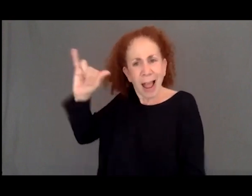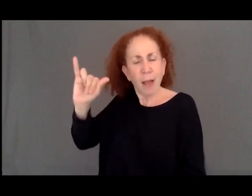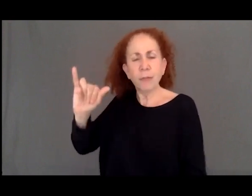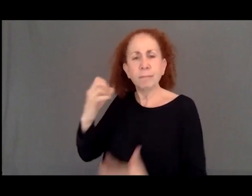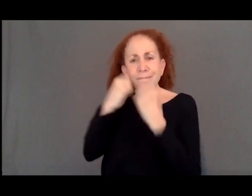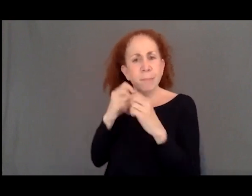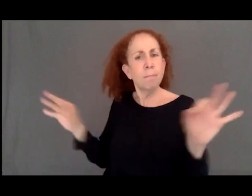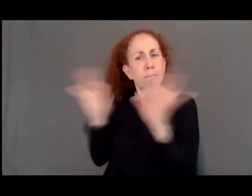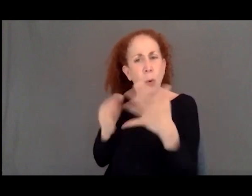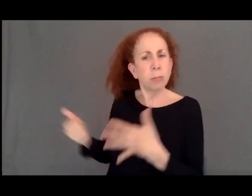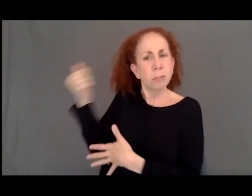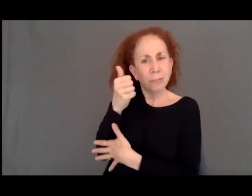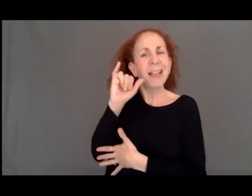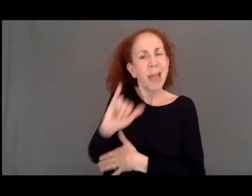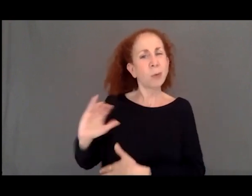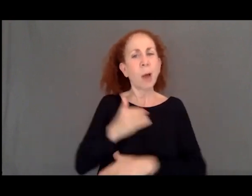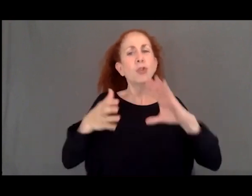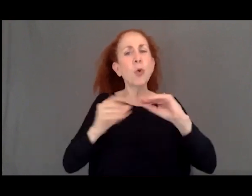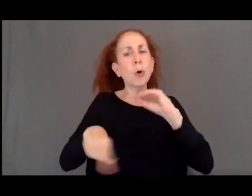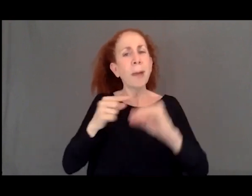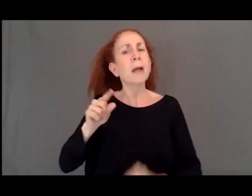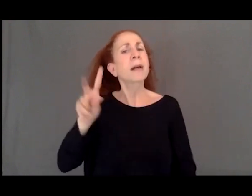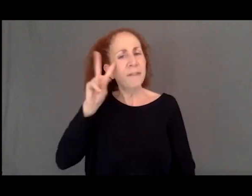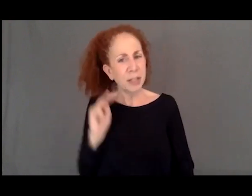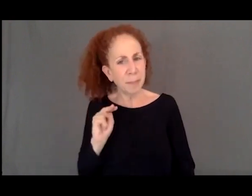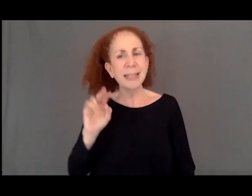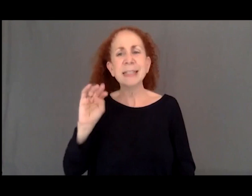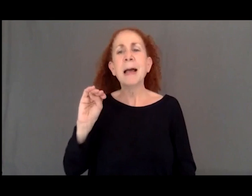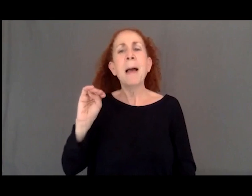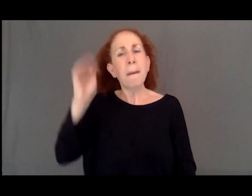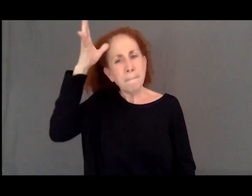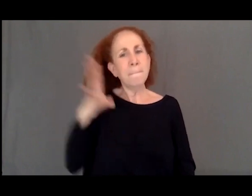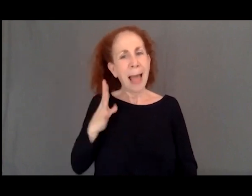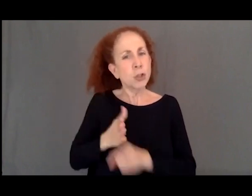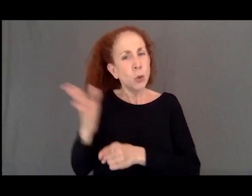That was part of the mythology of Vietnamese masculinity that I think is really there in Vietnamese culture,